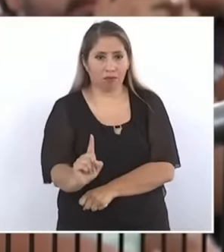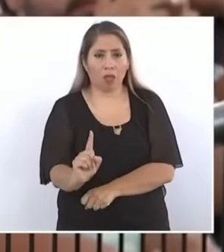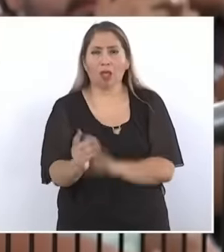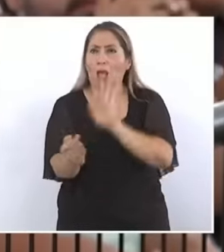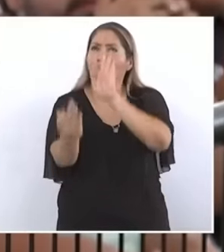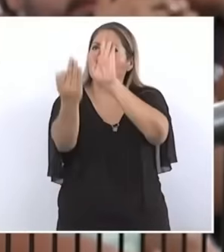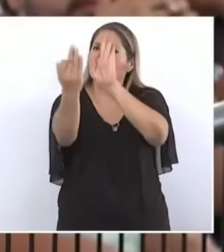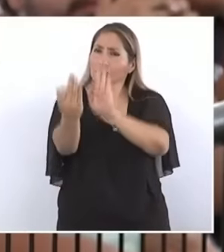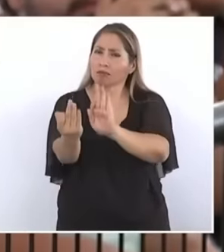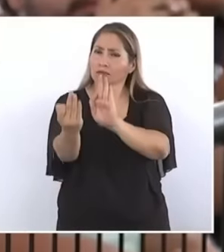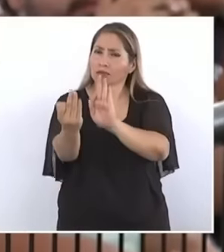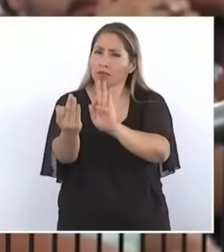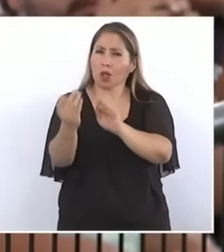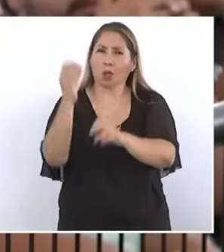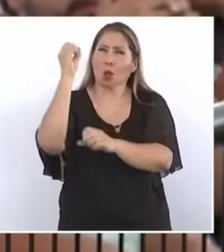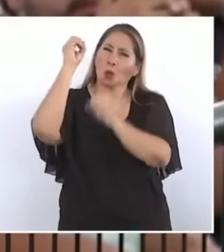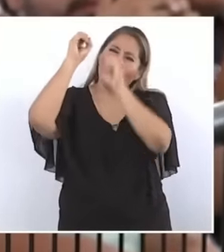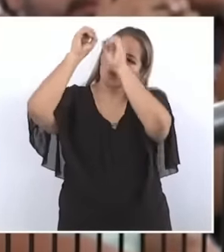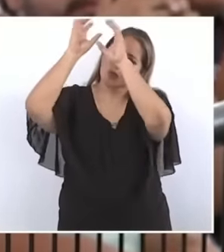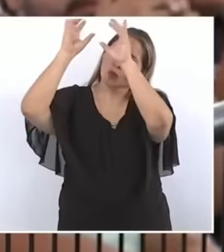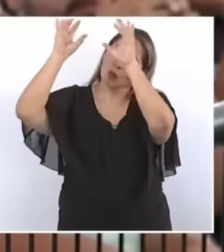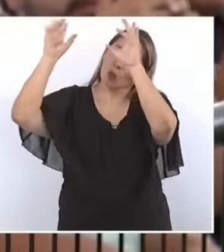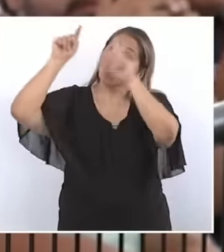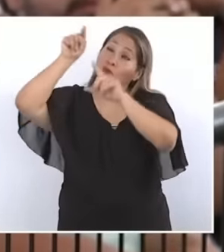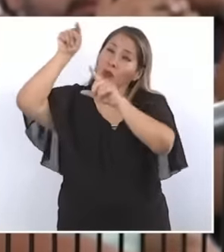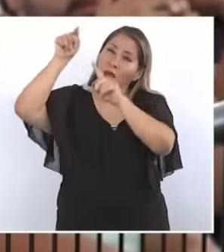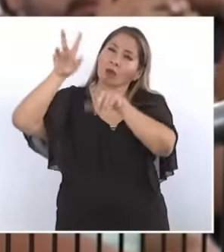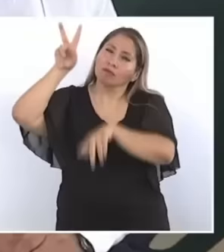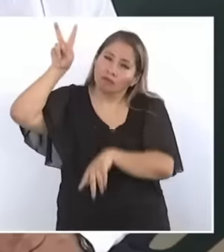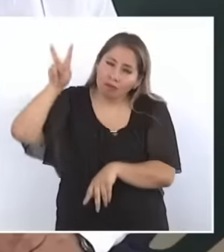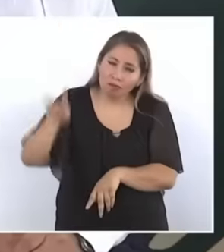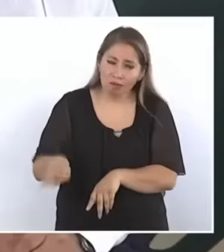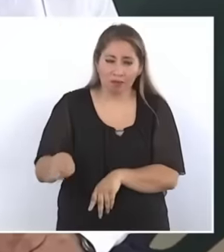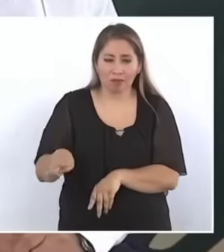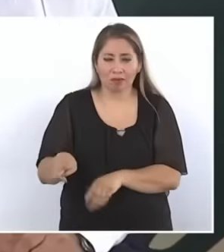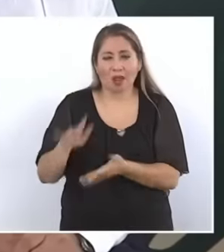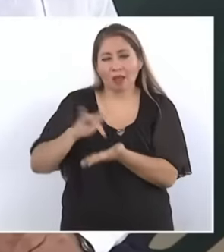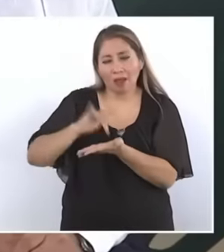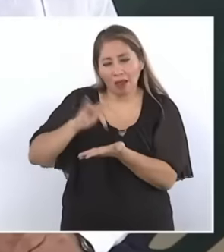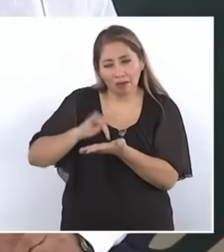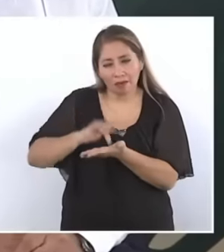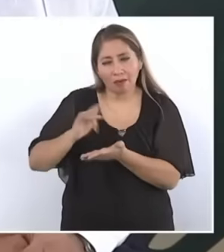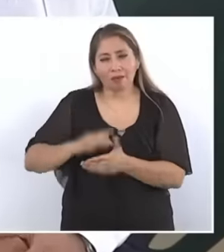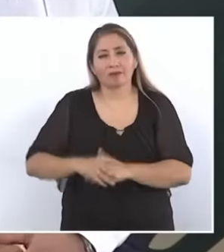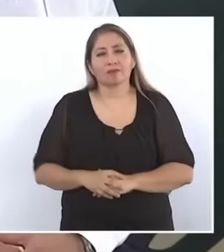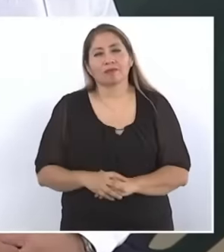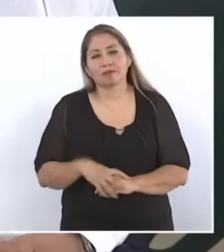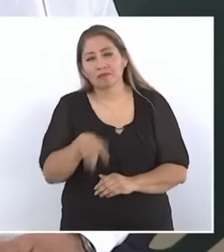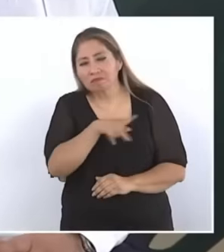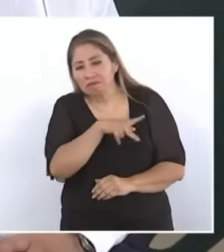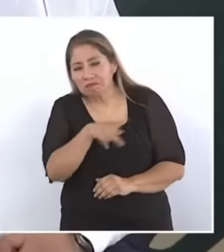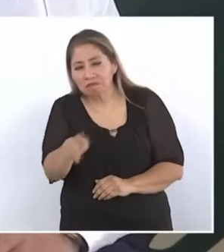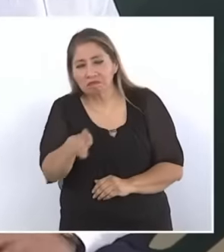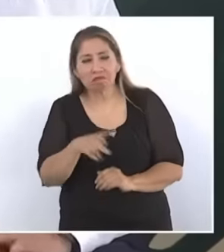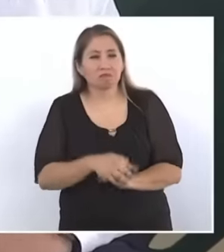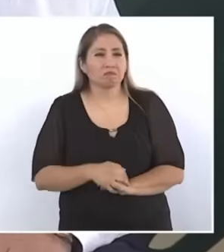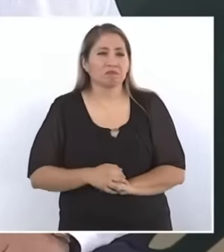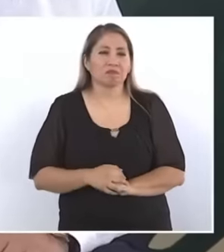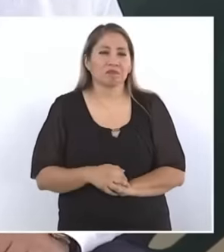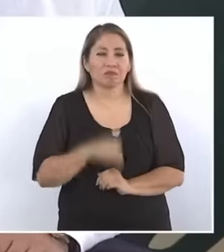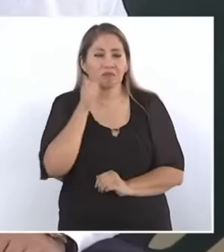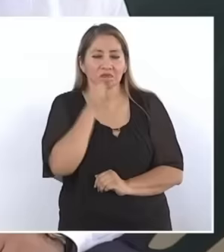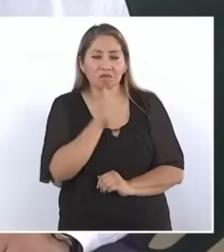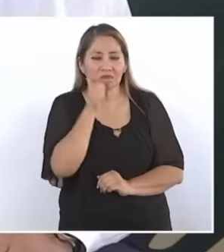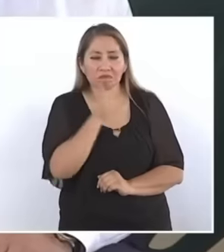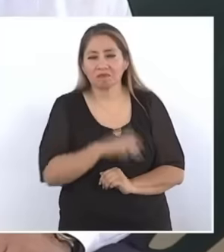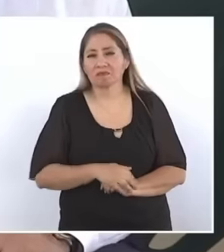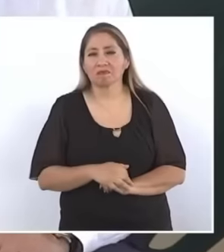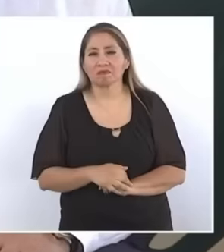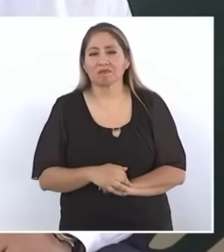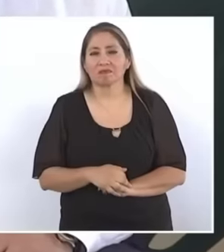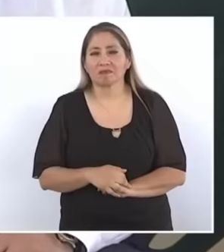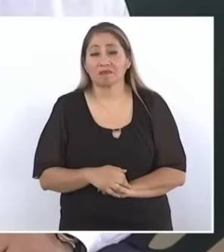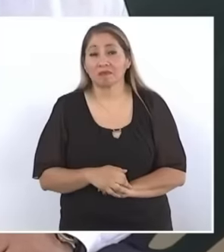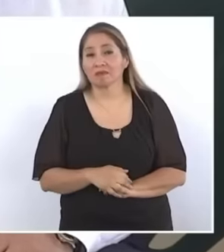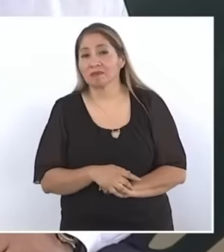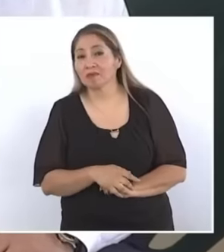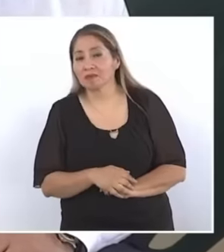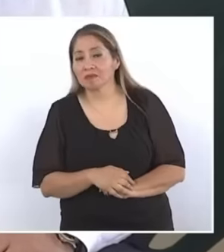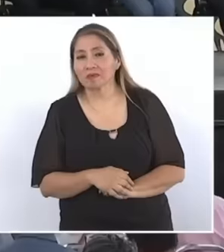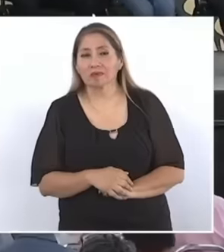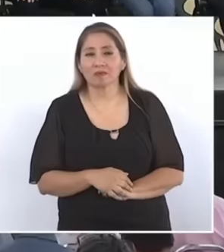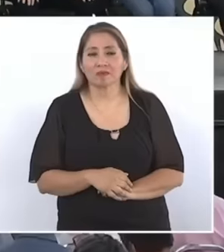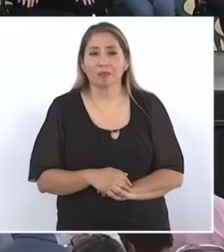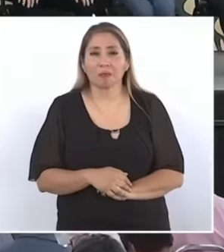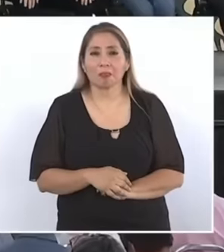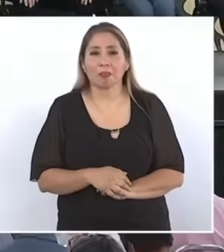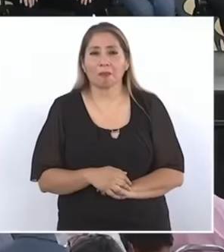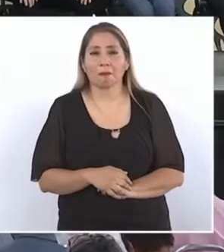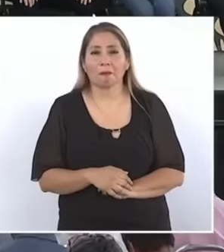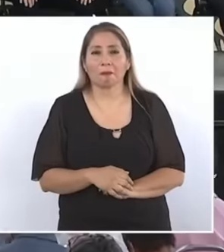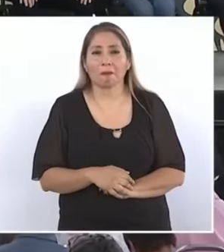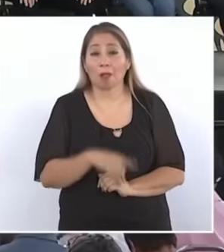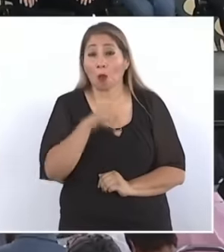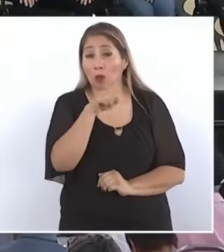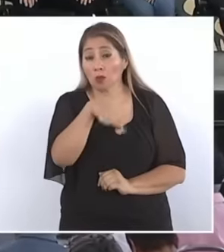as a dream come true Thank you very much for all the concern of the pasta families